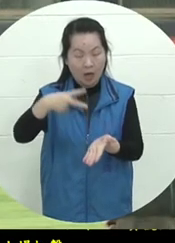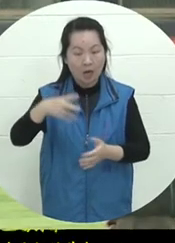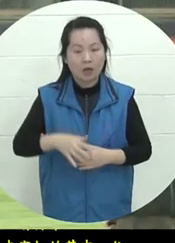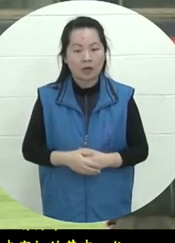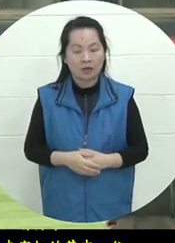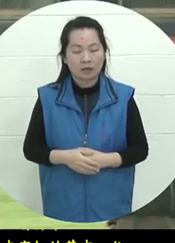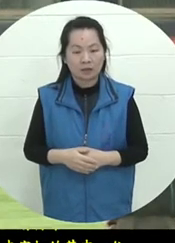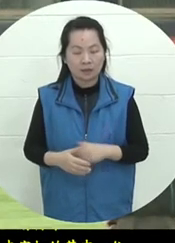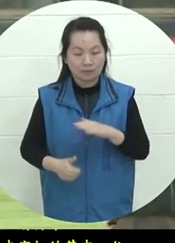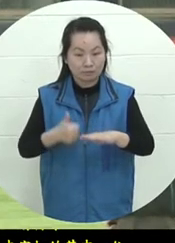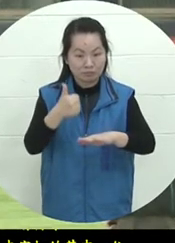yesterday in the only two at-bat opportunities.